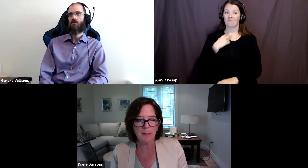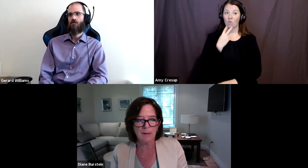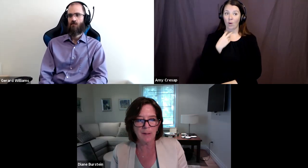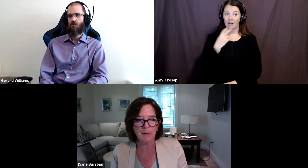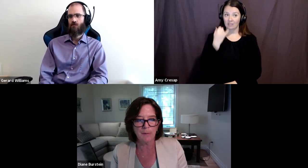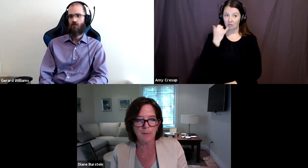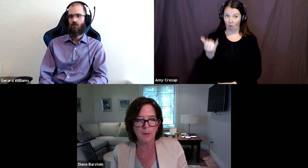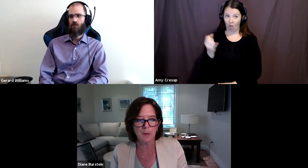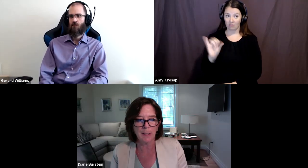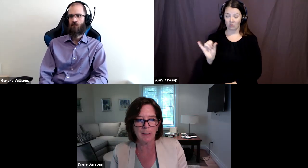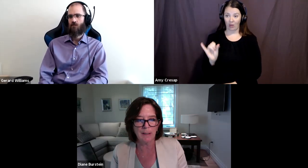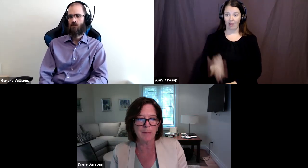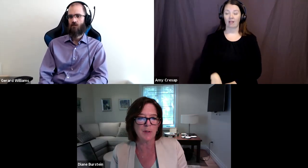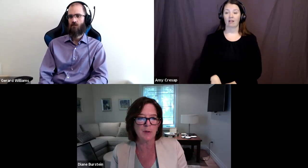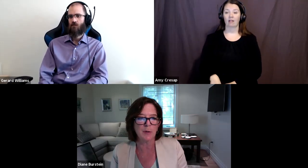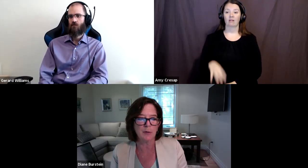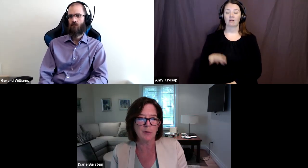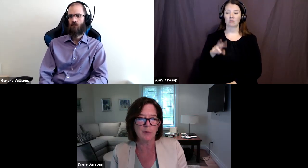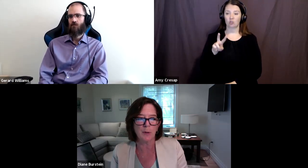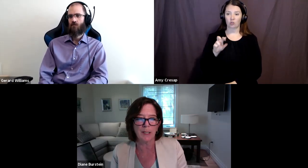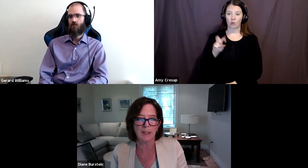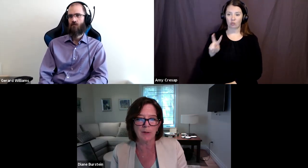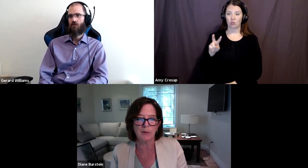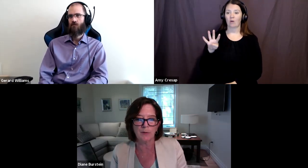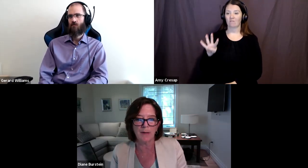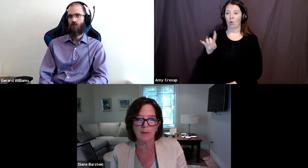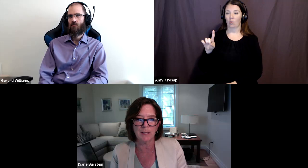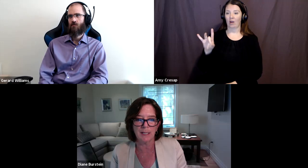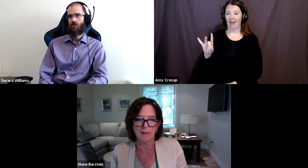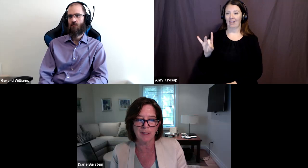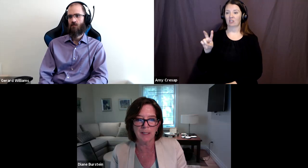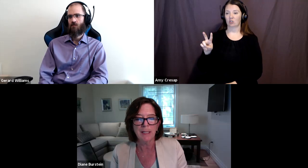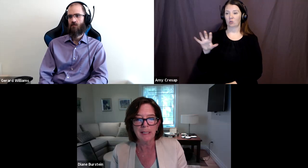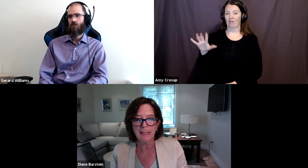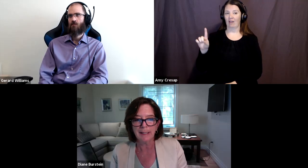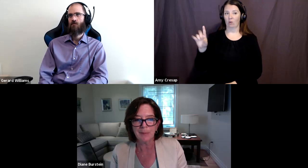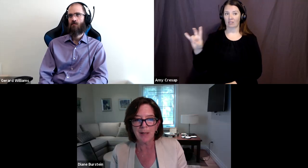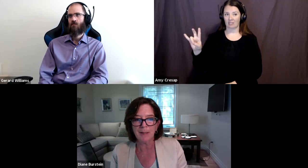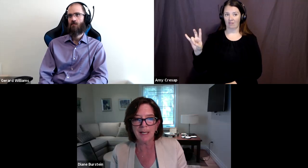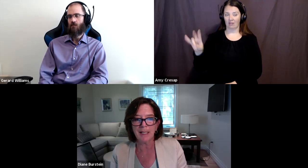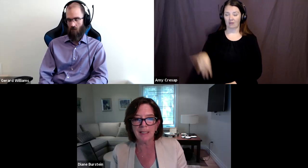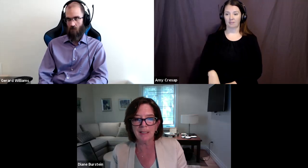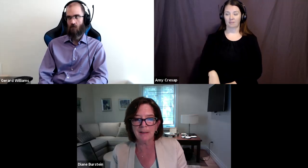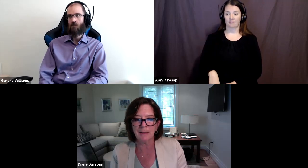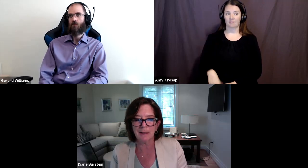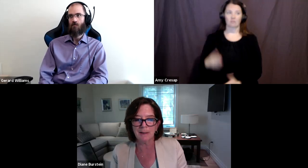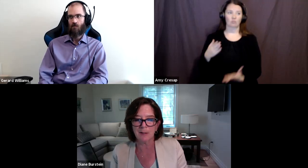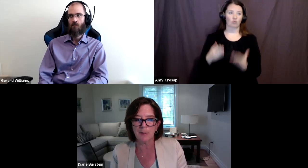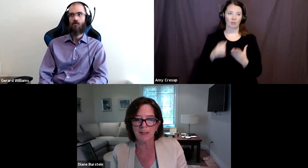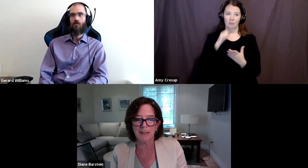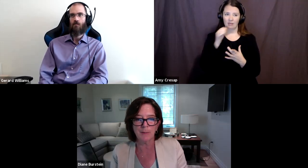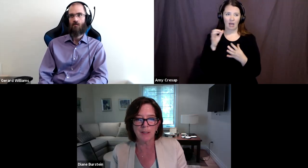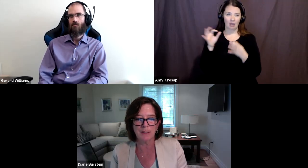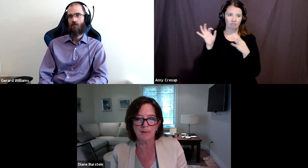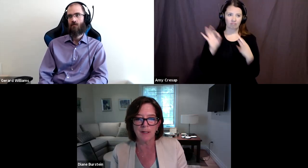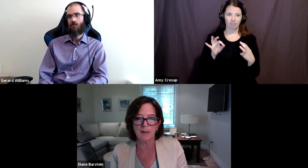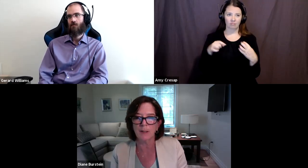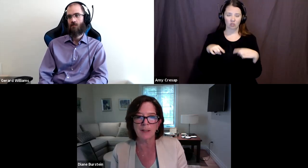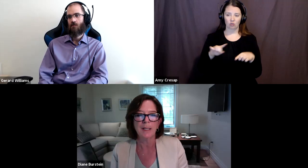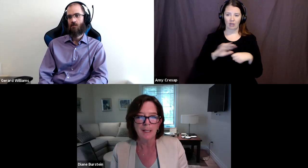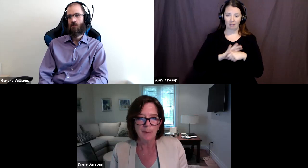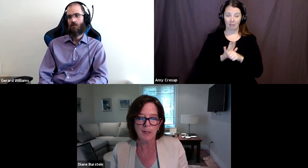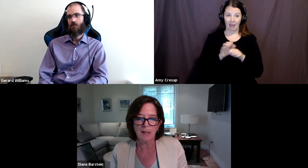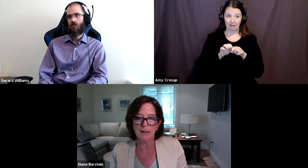202-418-2517 probably not ideal in this pandemic environment.